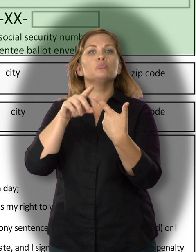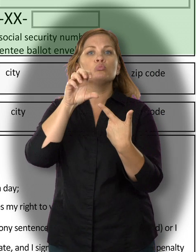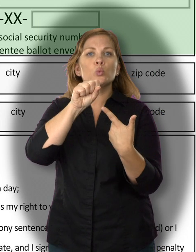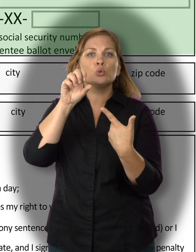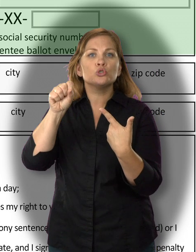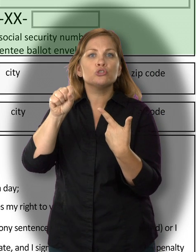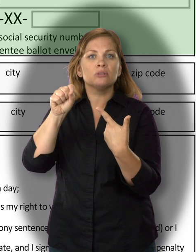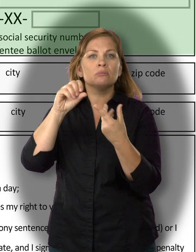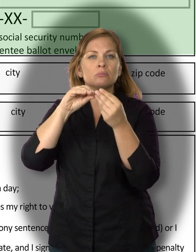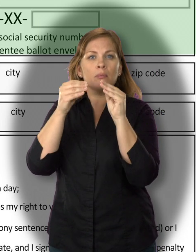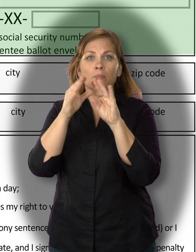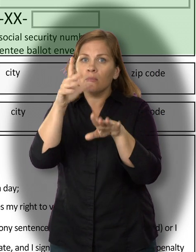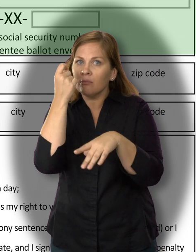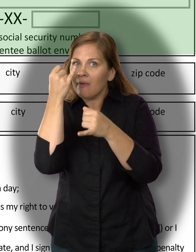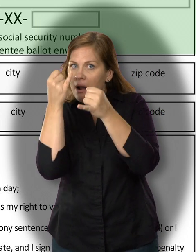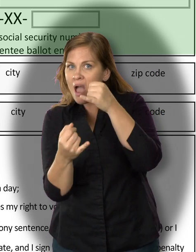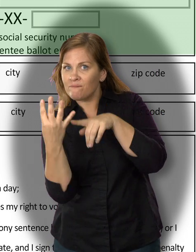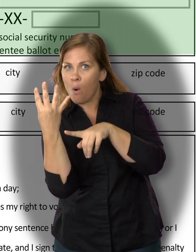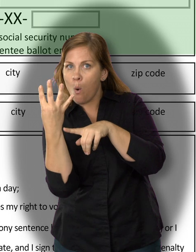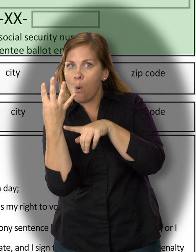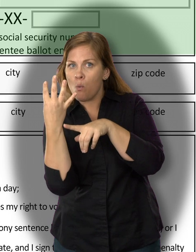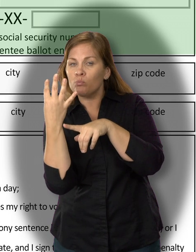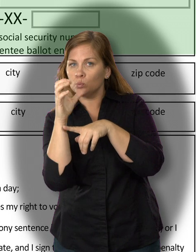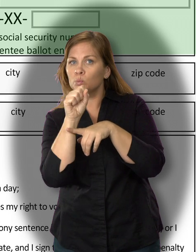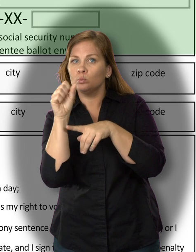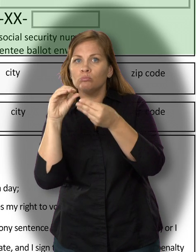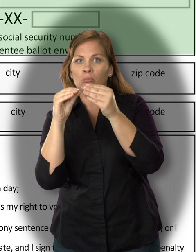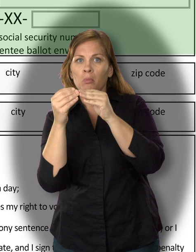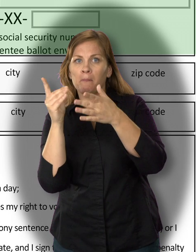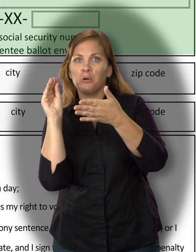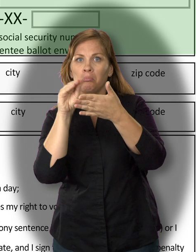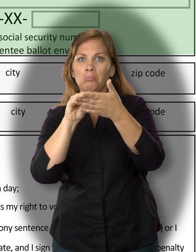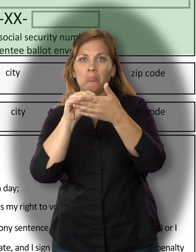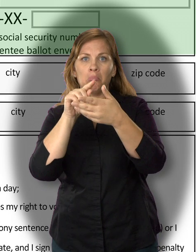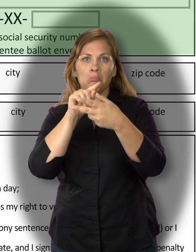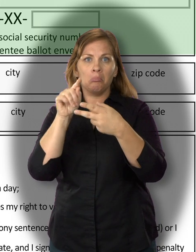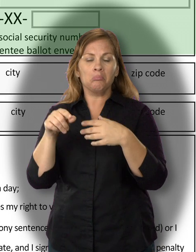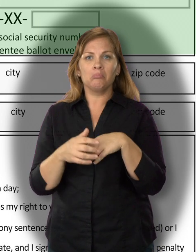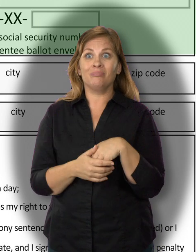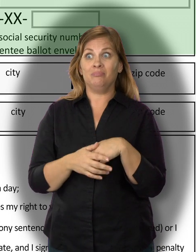and the last 4 digits of your Social Security Number to ensure the fastest processing